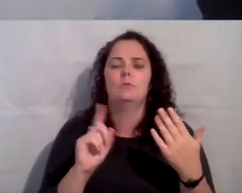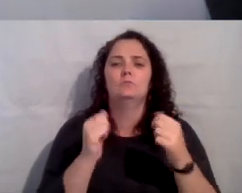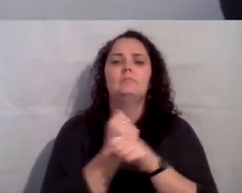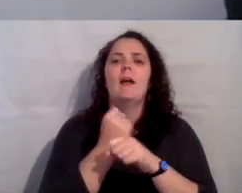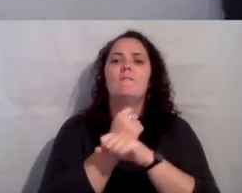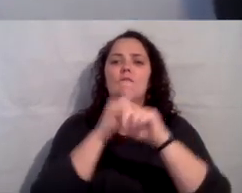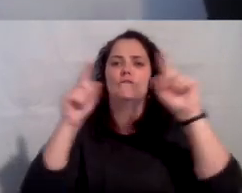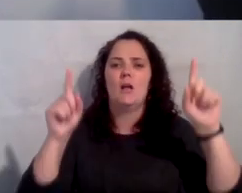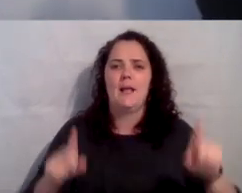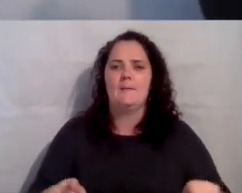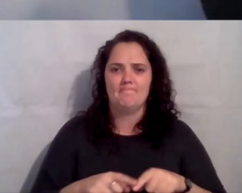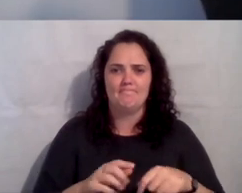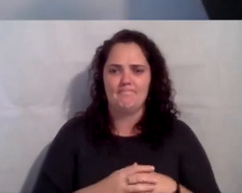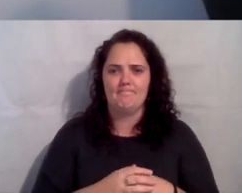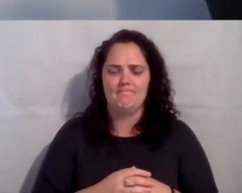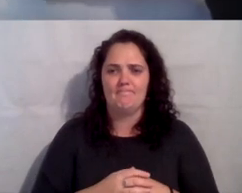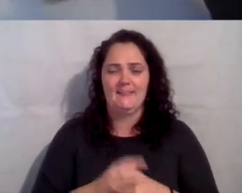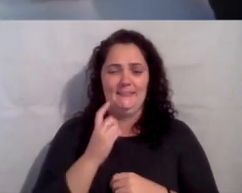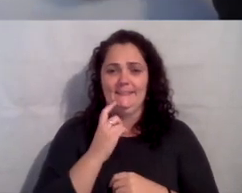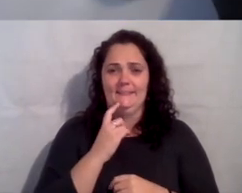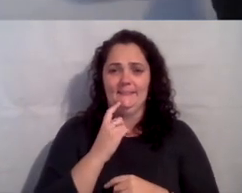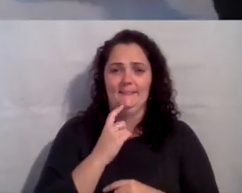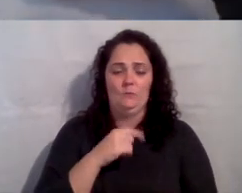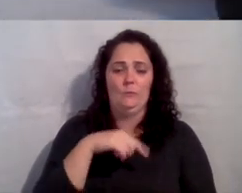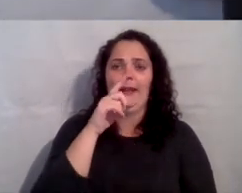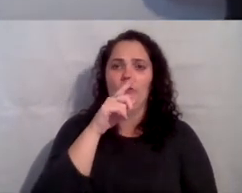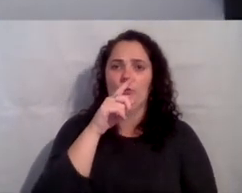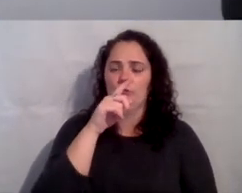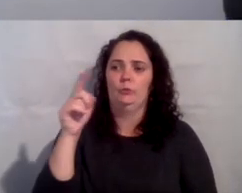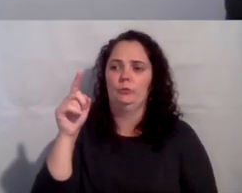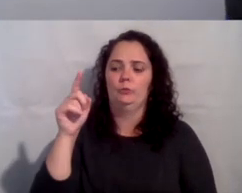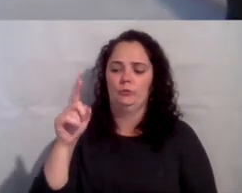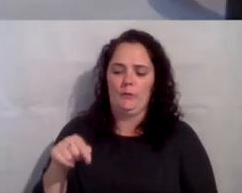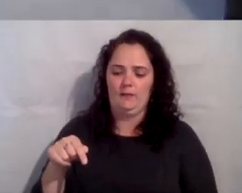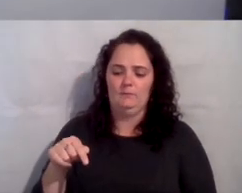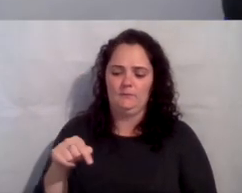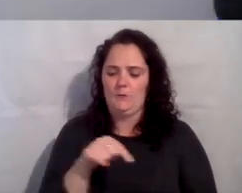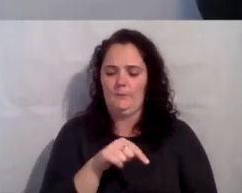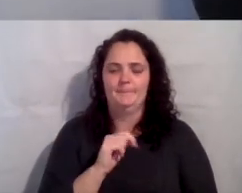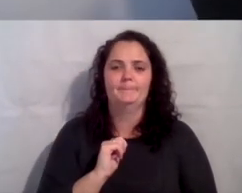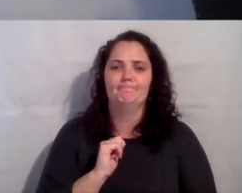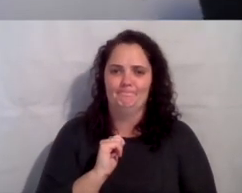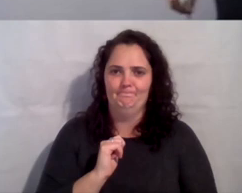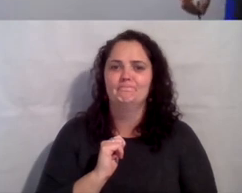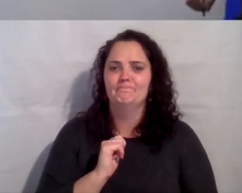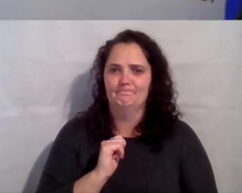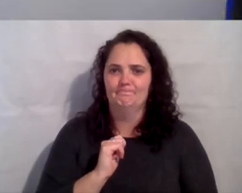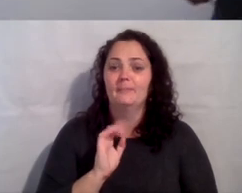a frame, so just four lines and that will denote your format and let that sit there on your sheet of